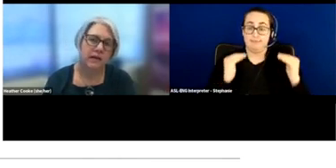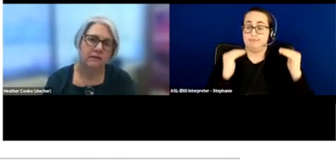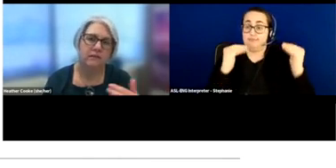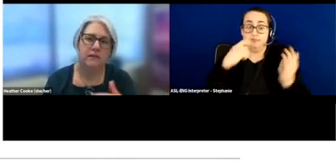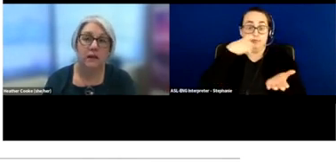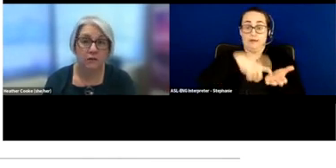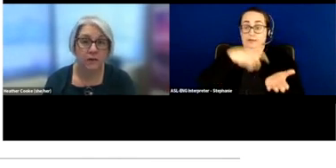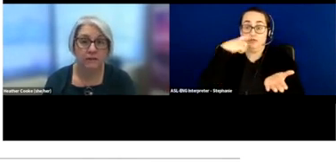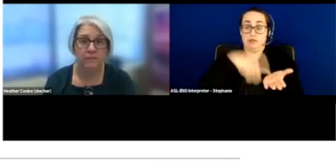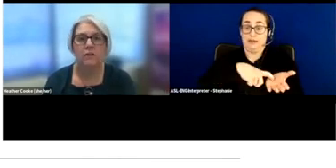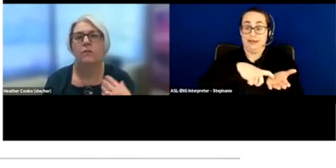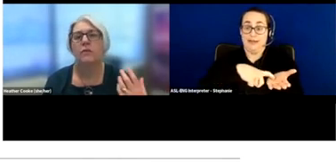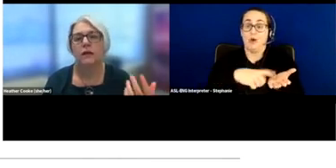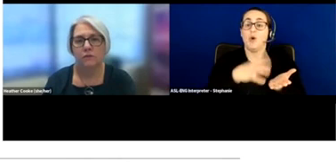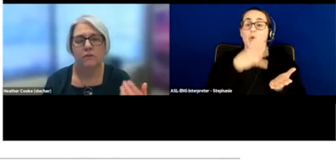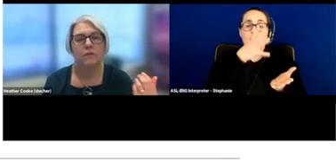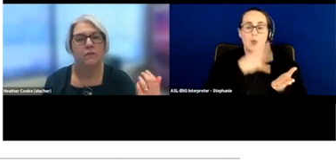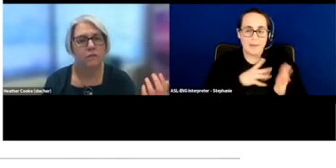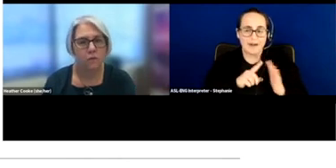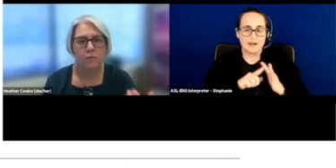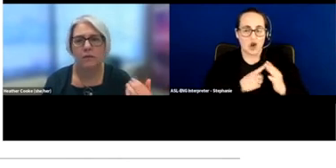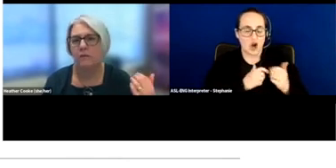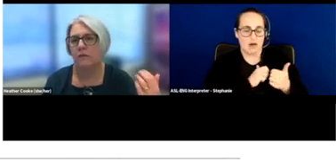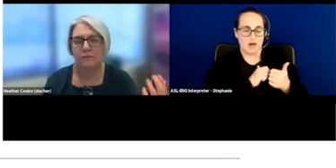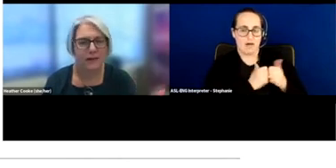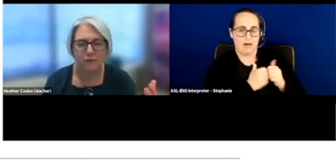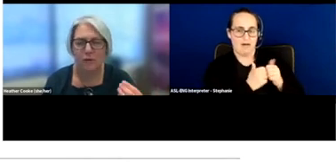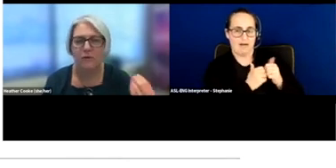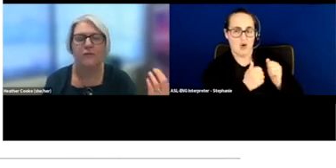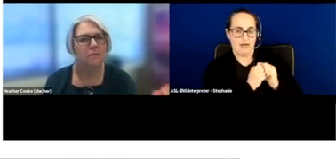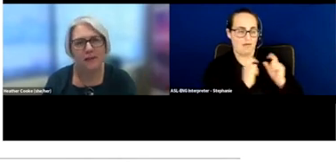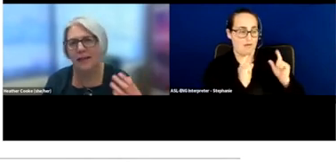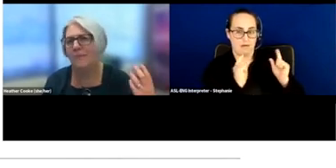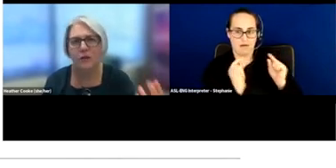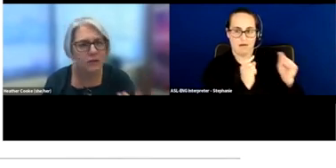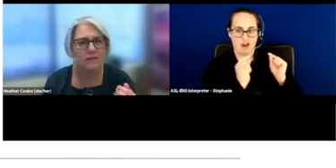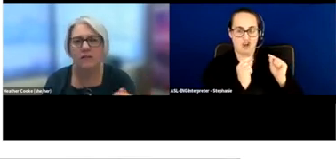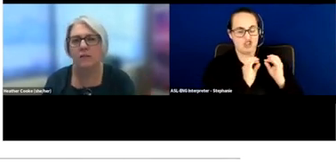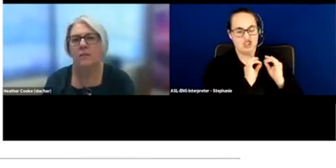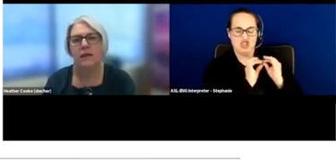other ways through that use of those squabbles, the petty squabbles, the blame, the criticism.